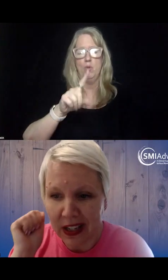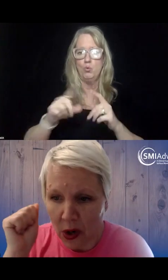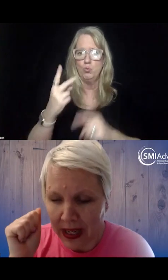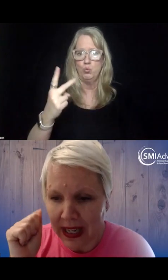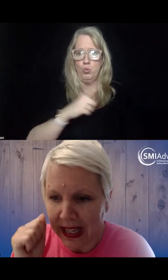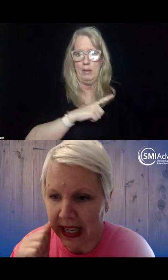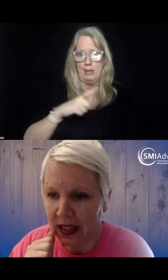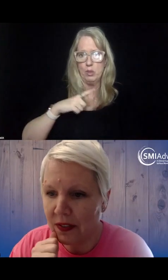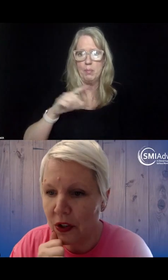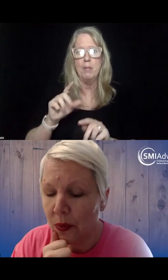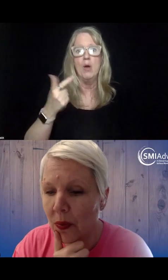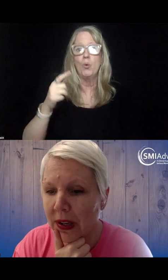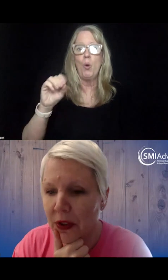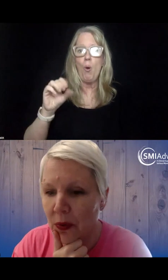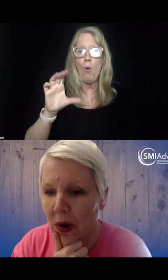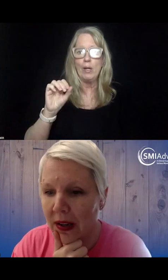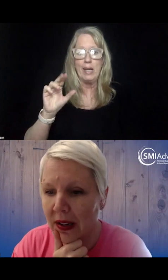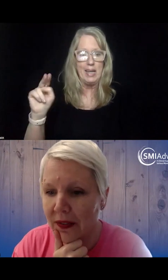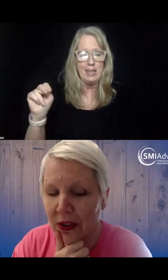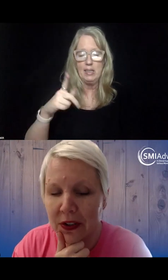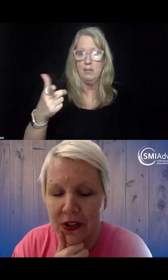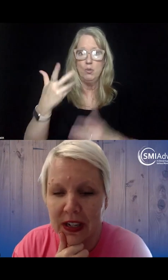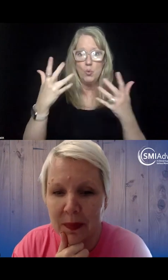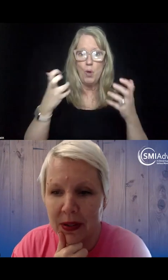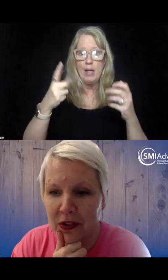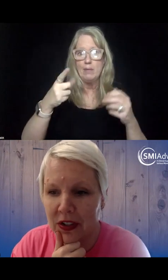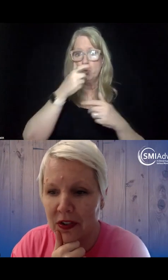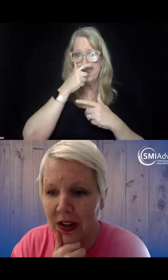GO CONNECTICUT. IF YOU ARE INTERESTED IN THE BILL SHE TALKED